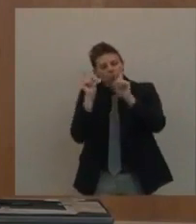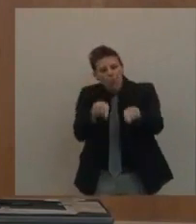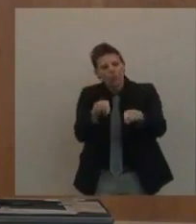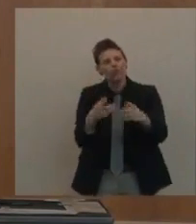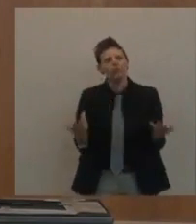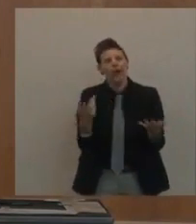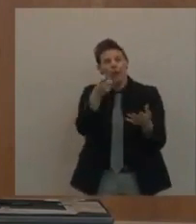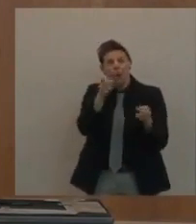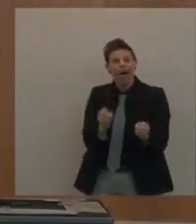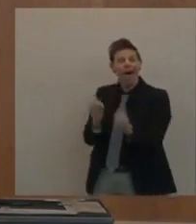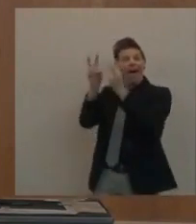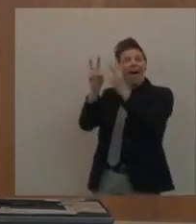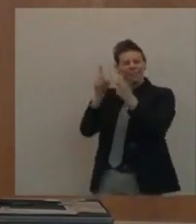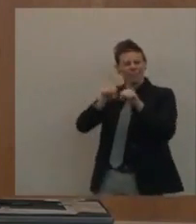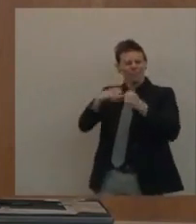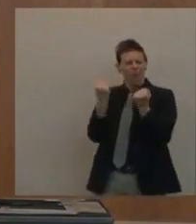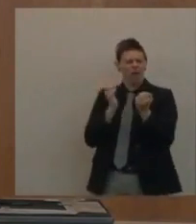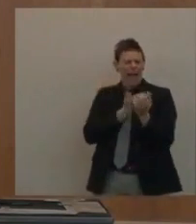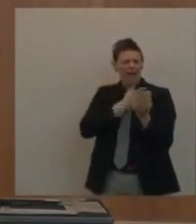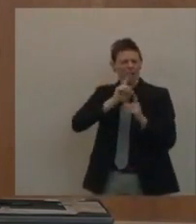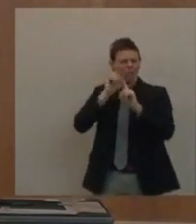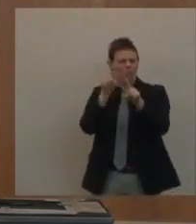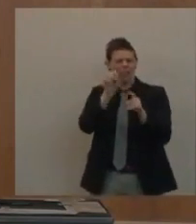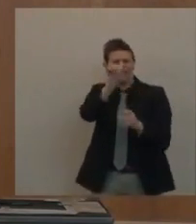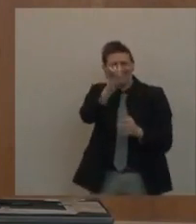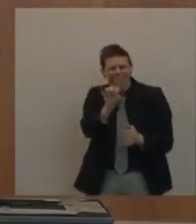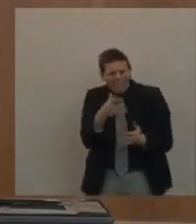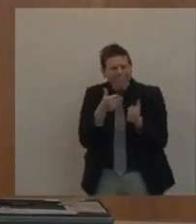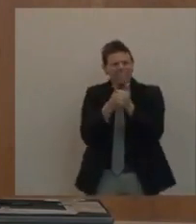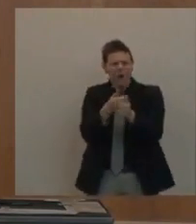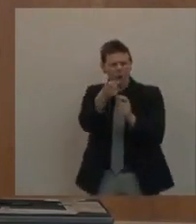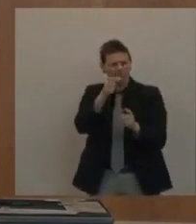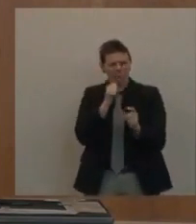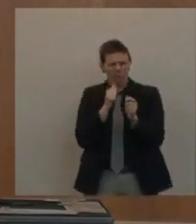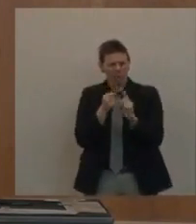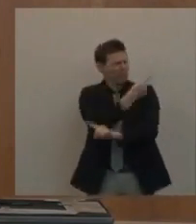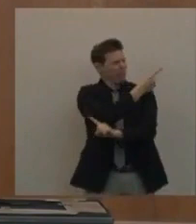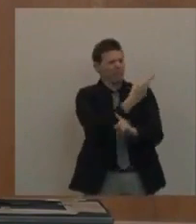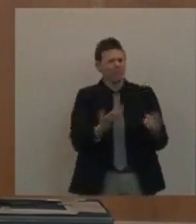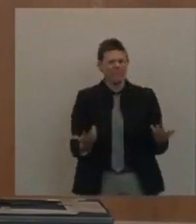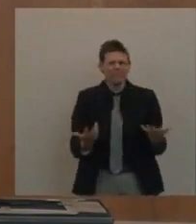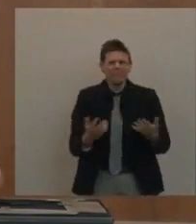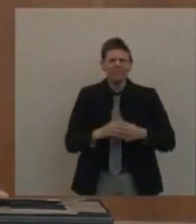IN DIRECT VIOLATION OF OUR EFFORTS AND OU ORDERS, AND THAT THEY PUT SOMEBODY’S LIFE AT RISK.